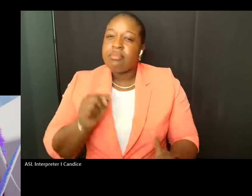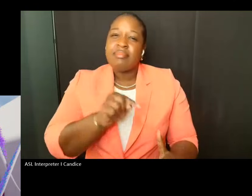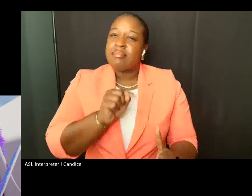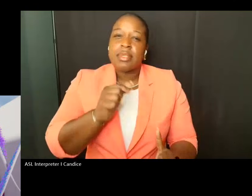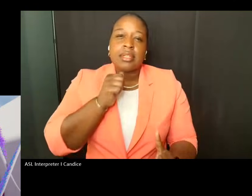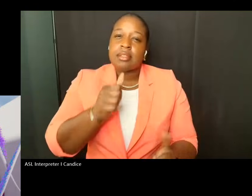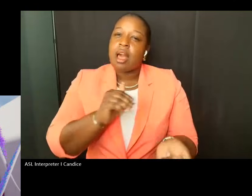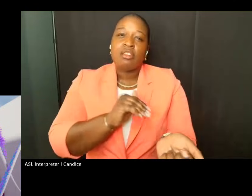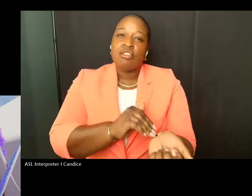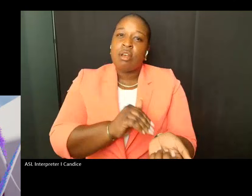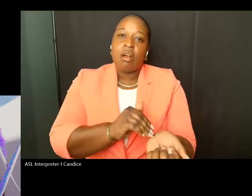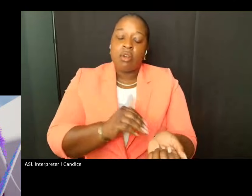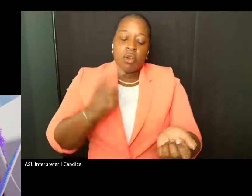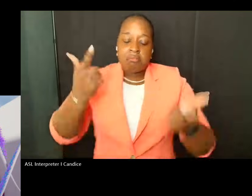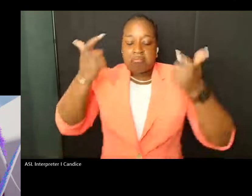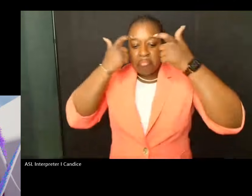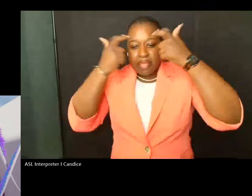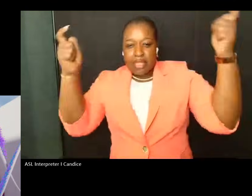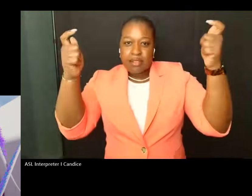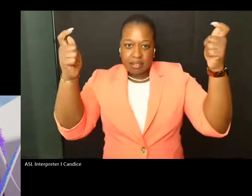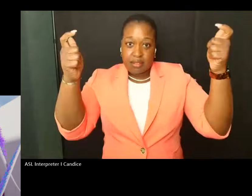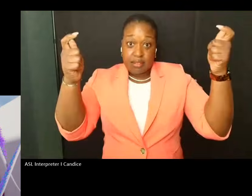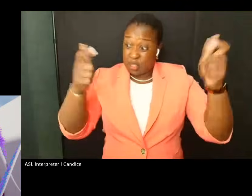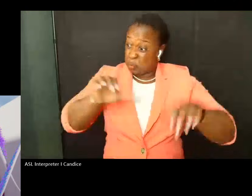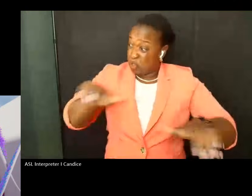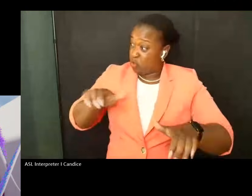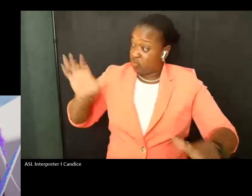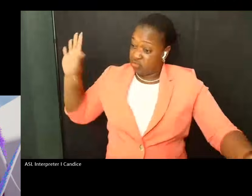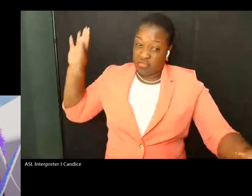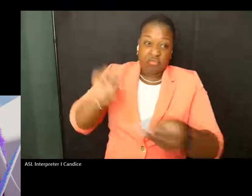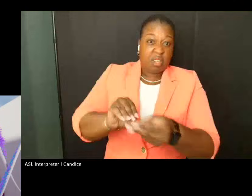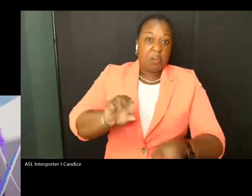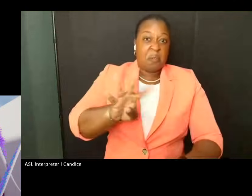who thinks he knows it all, even though he's been doing it for almost 40-some years. He's